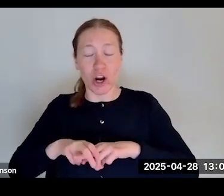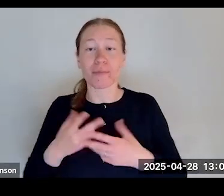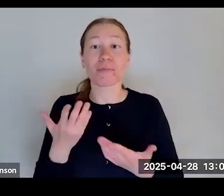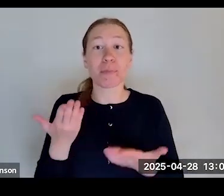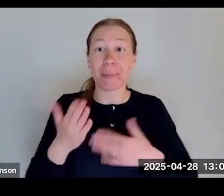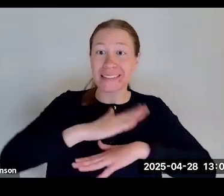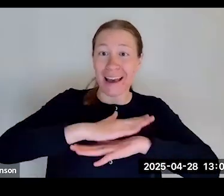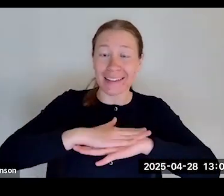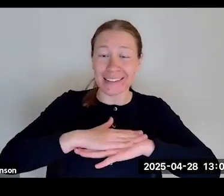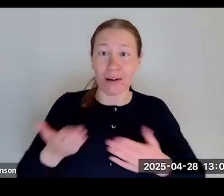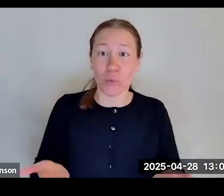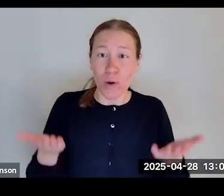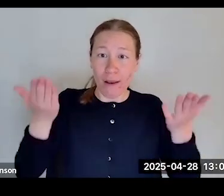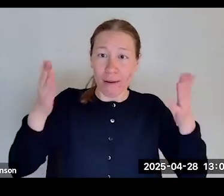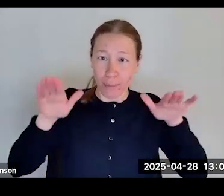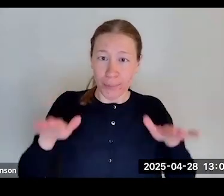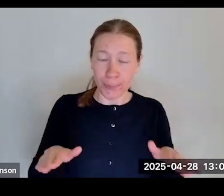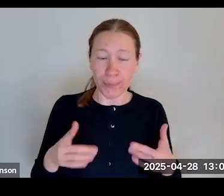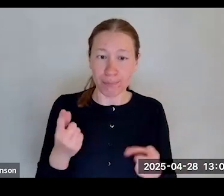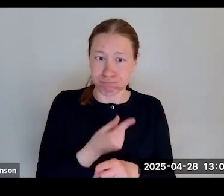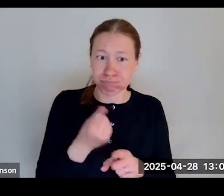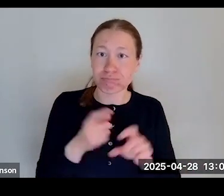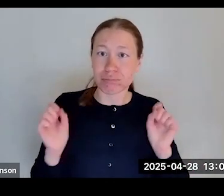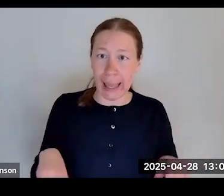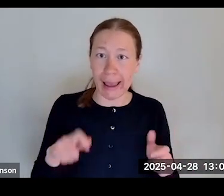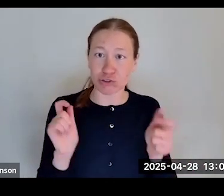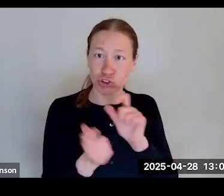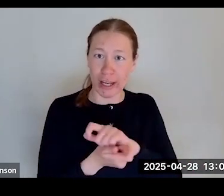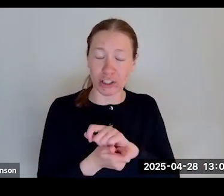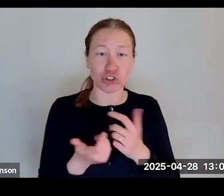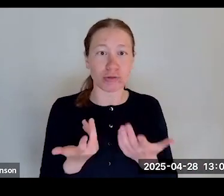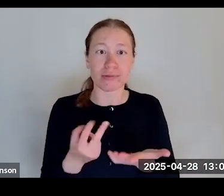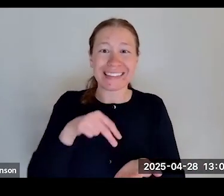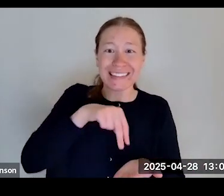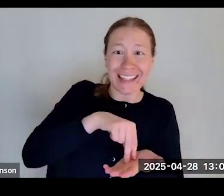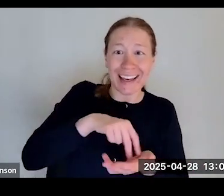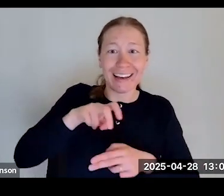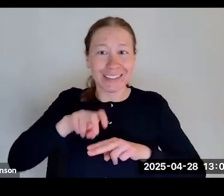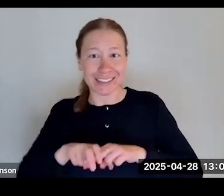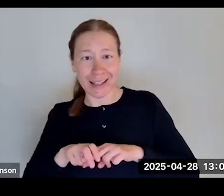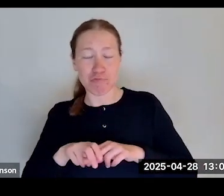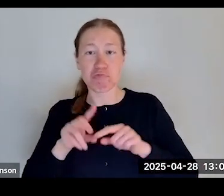to be raised and lowered so then they can have the opportunity to sit or stand based off of their needs.